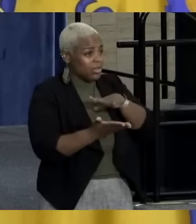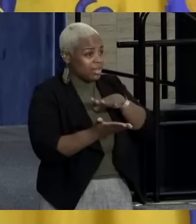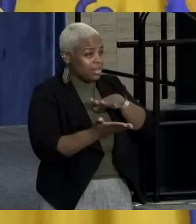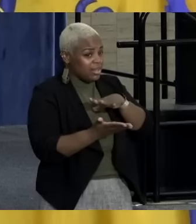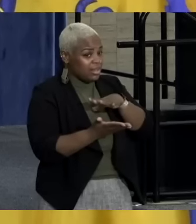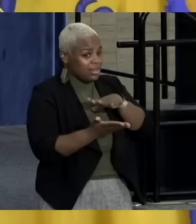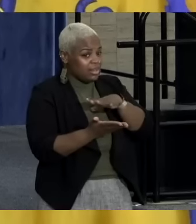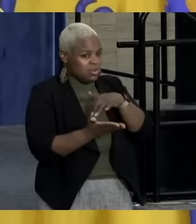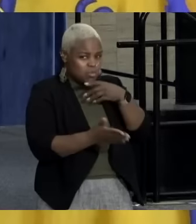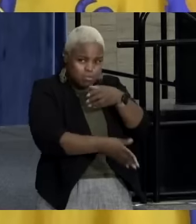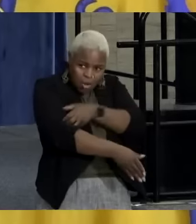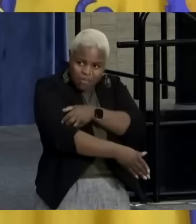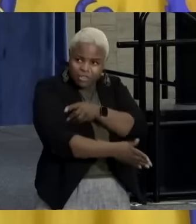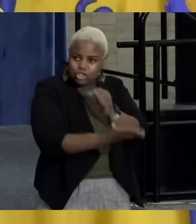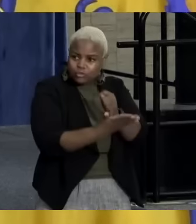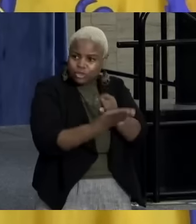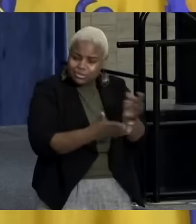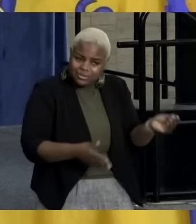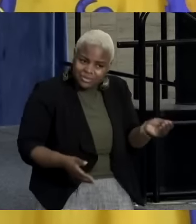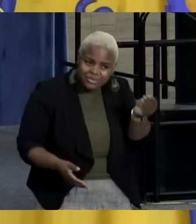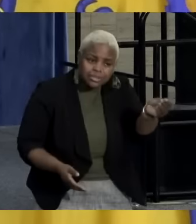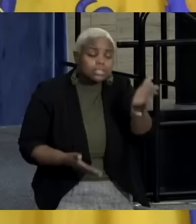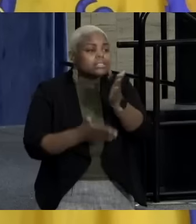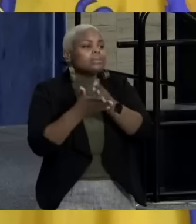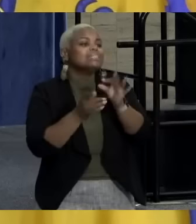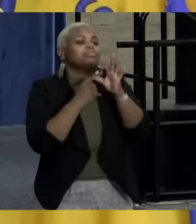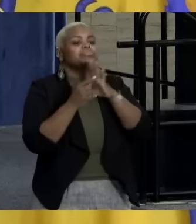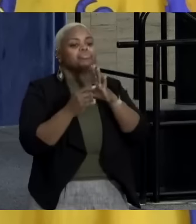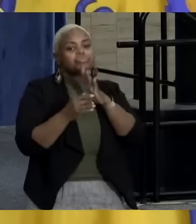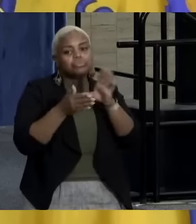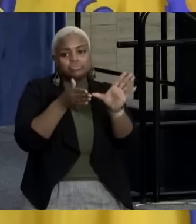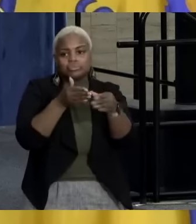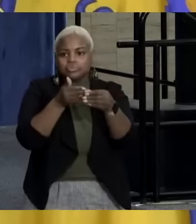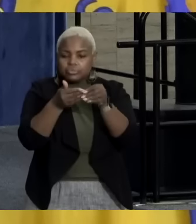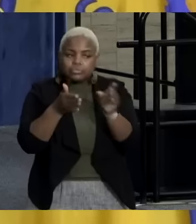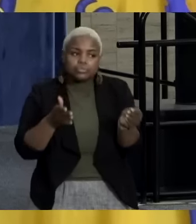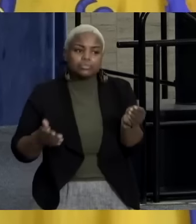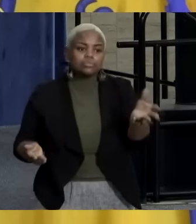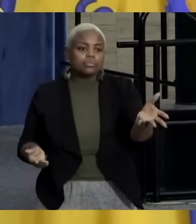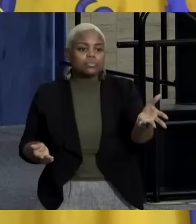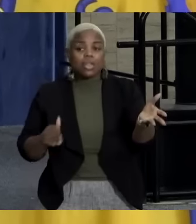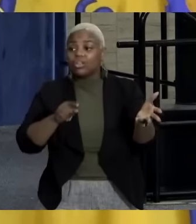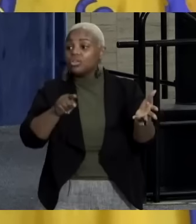with few exceptions? There may be no other medication in the modern era that can improve